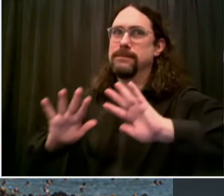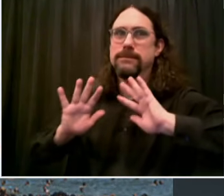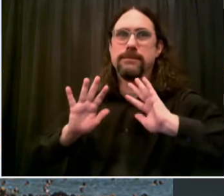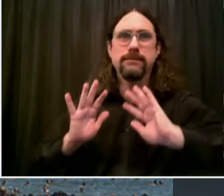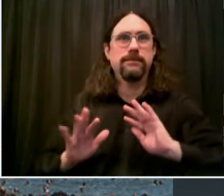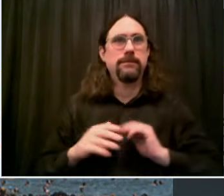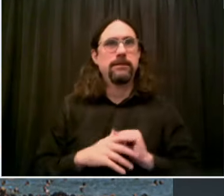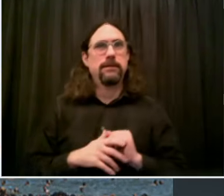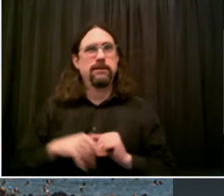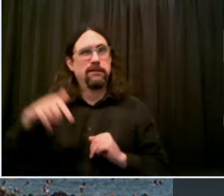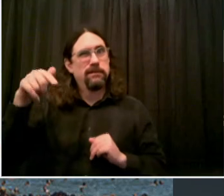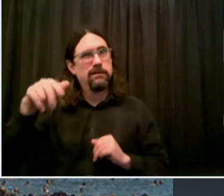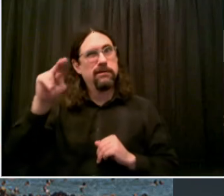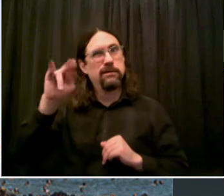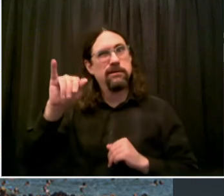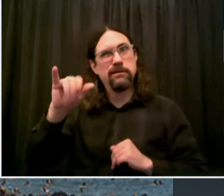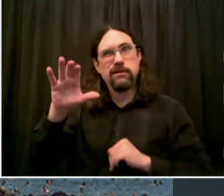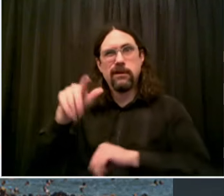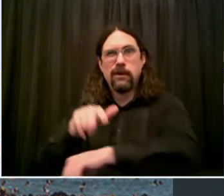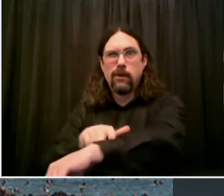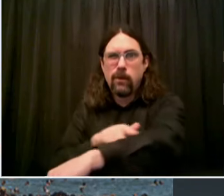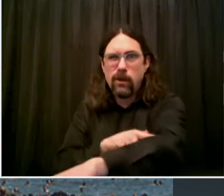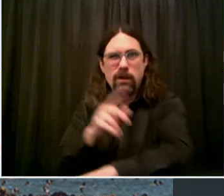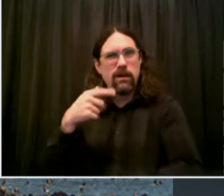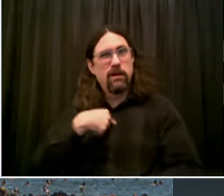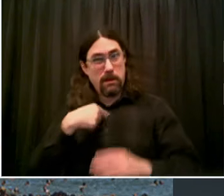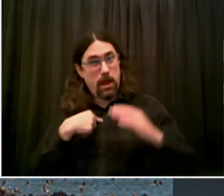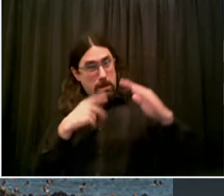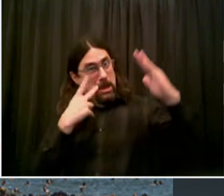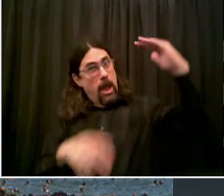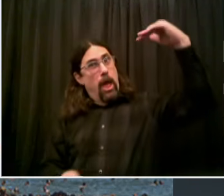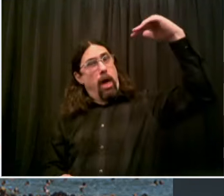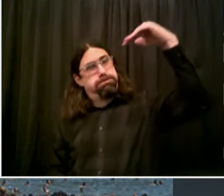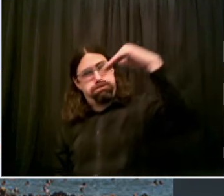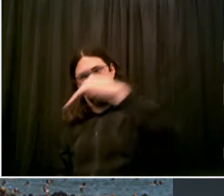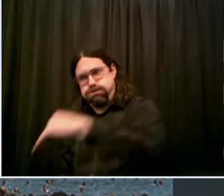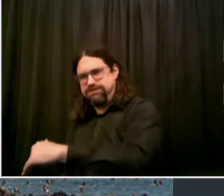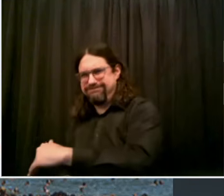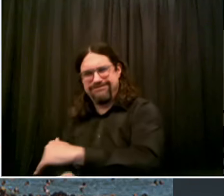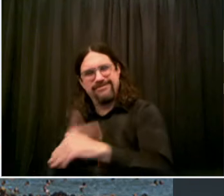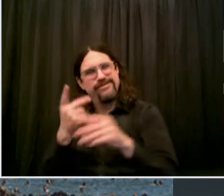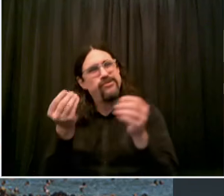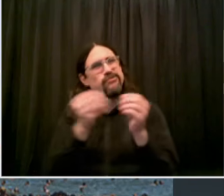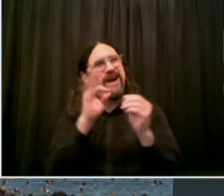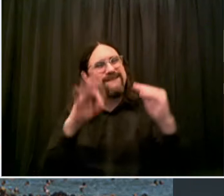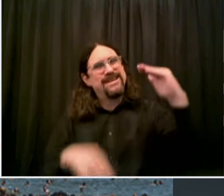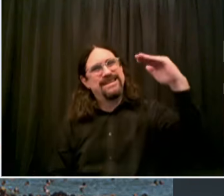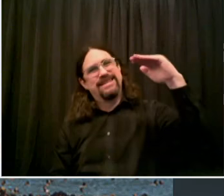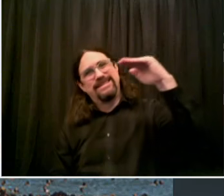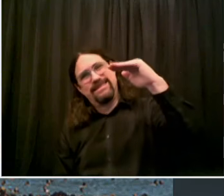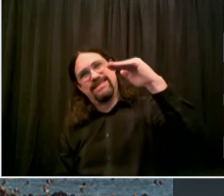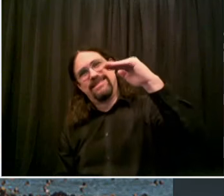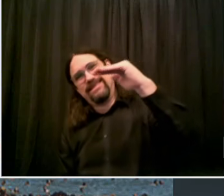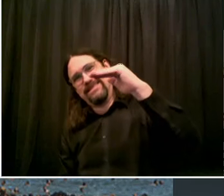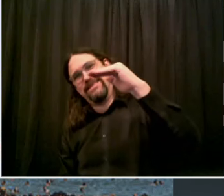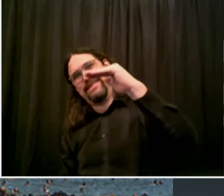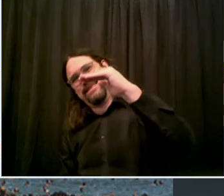NEW YORK CITY HAS. WE ARE GOING TO BE PUTTING HEALTH AND SAFETY FIRST. WE'RE GOING TO BE CAREFUL AND CAUTIOUS TO GET IT RIGHT.